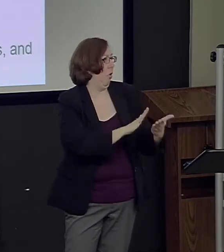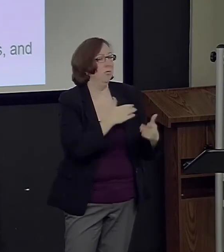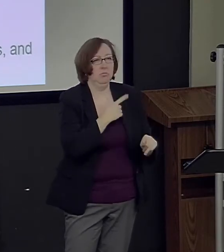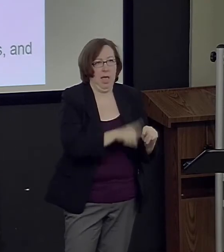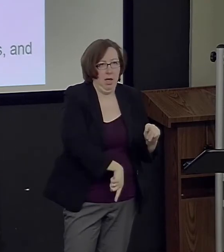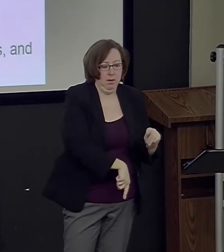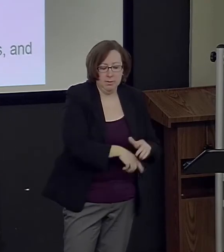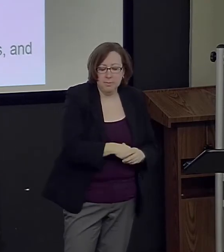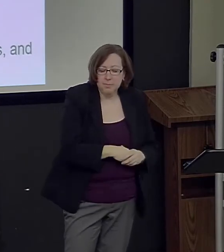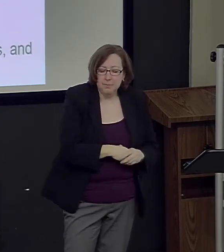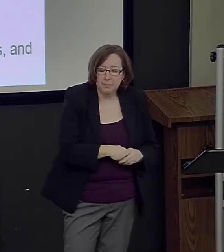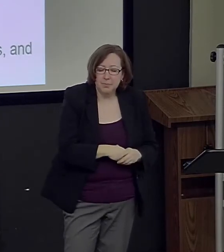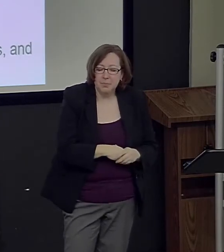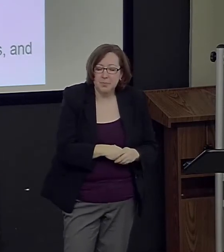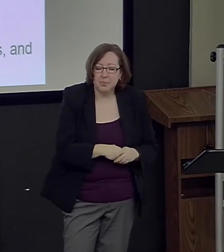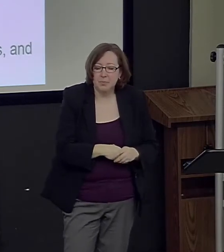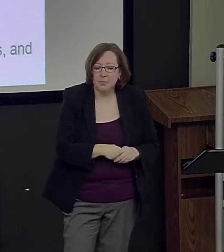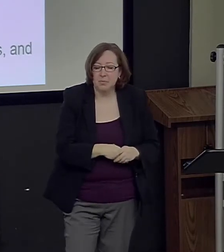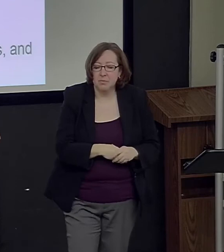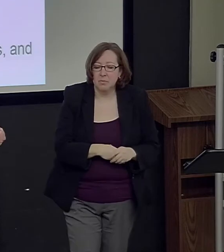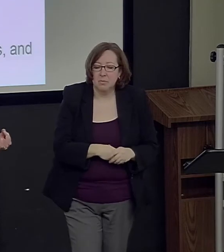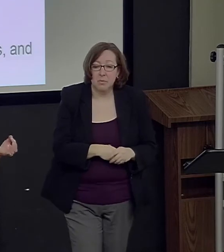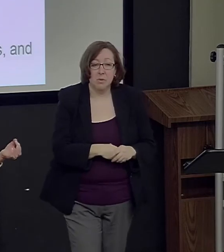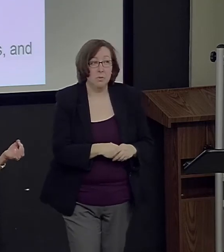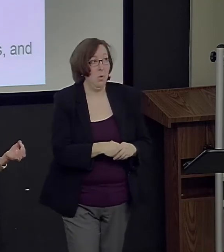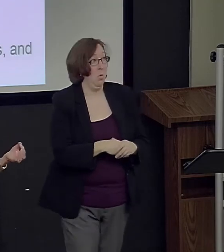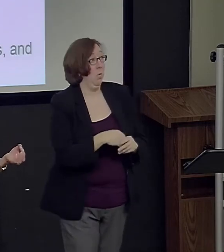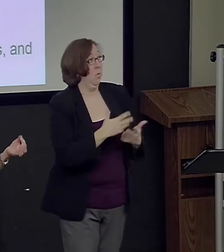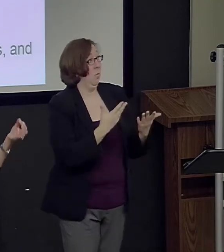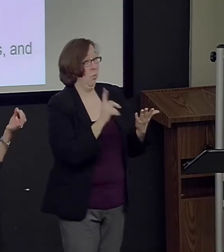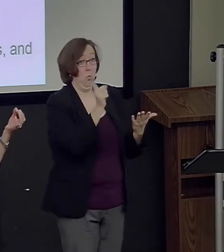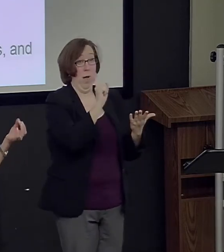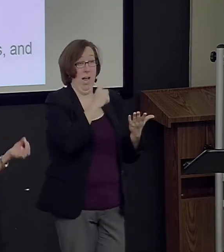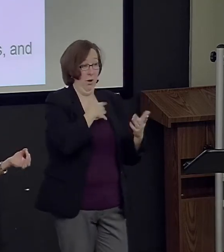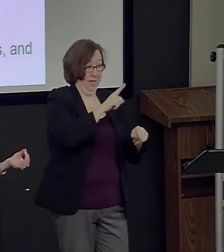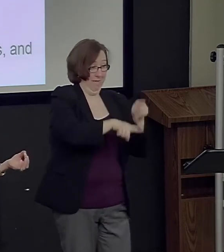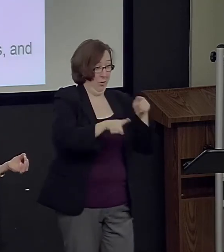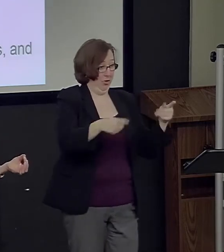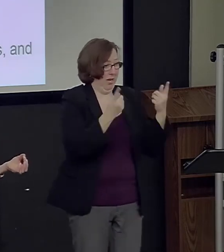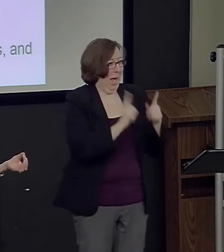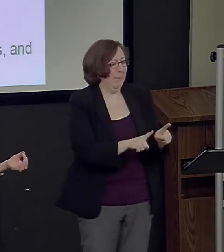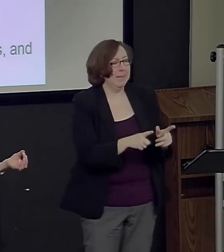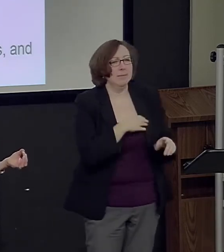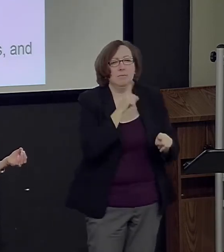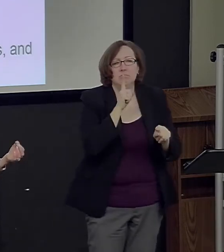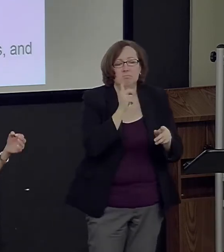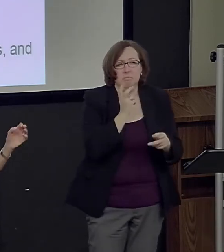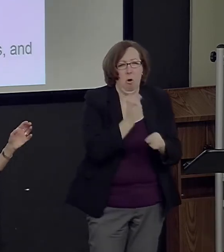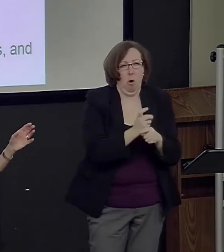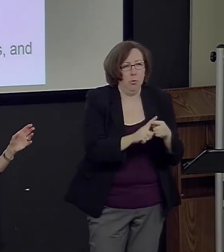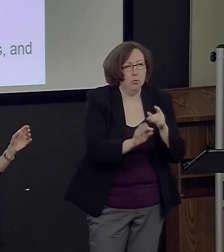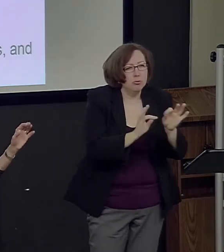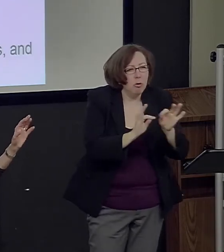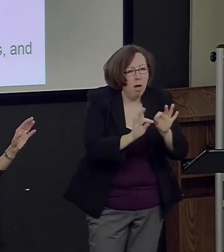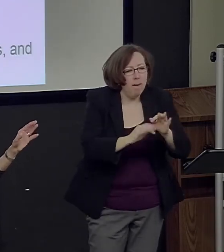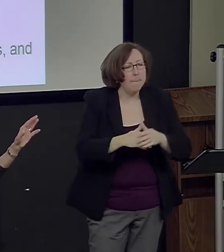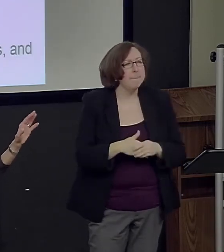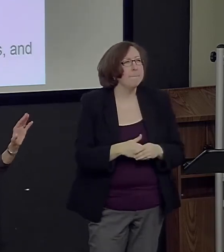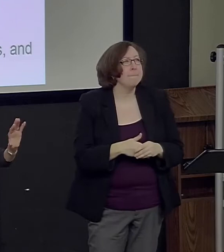the source of the variation, it's hard to put my hands on. It could very well be the source of the variation has to do